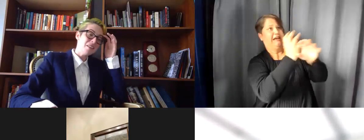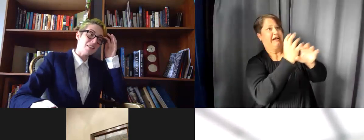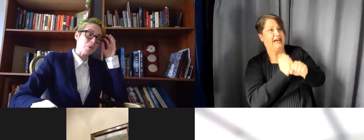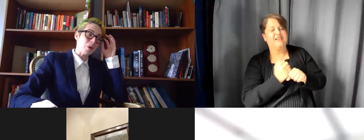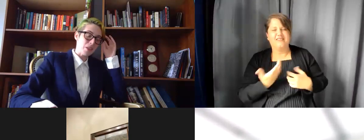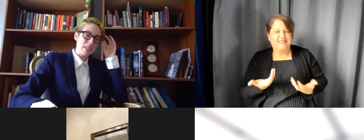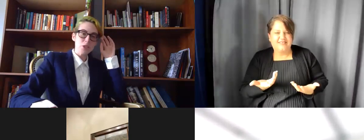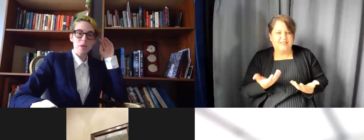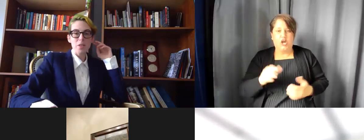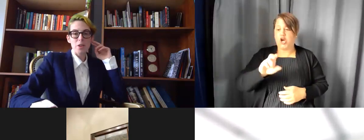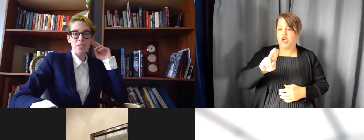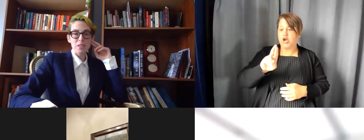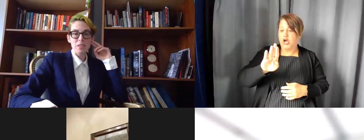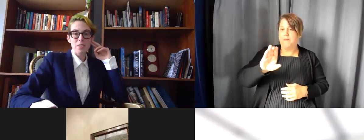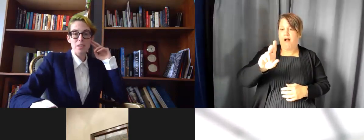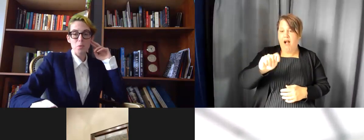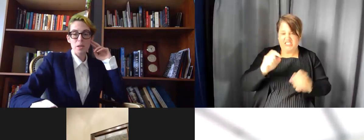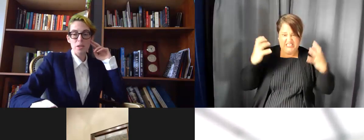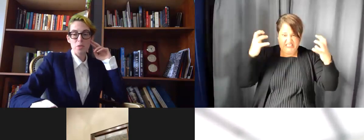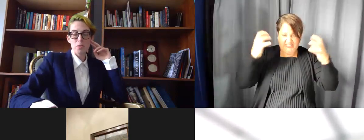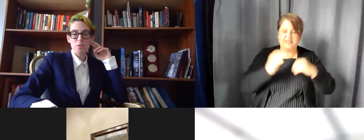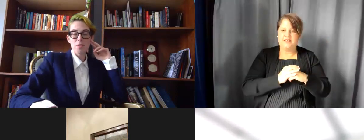Farrah Garland: that one thing leads to another, and when you